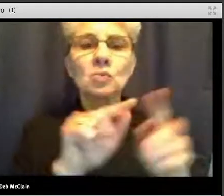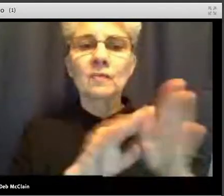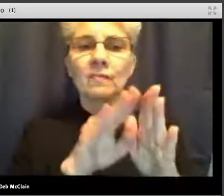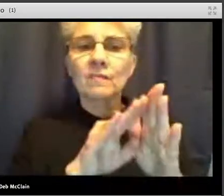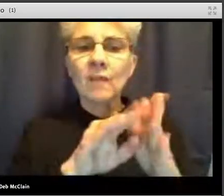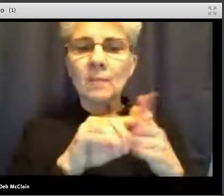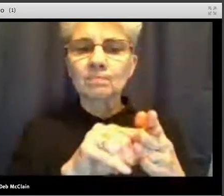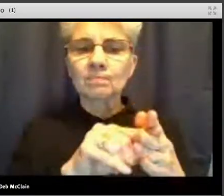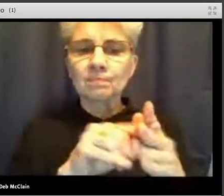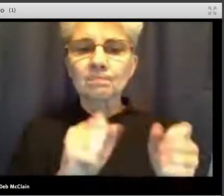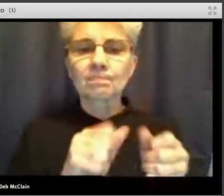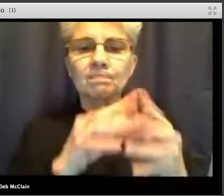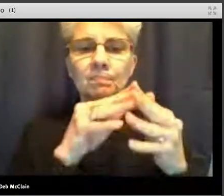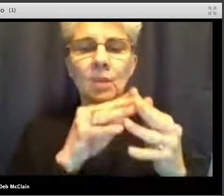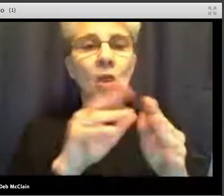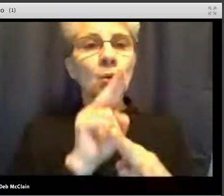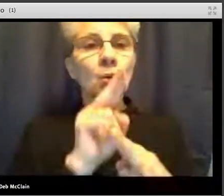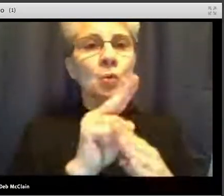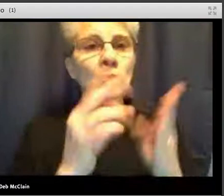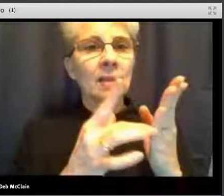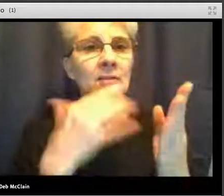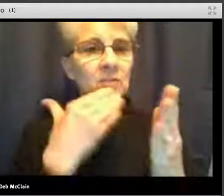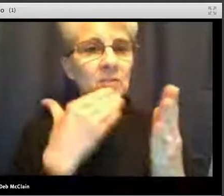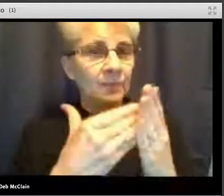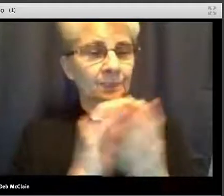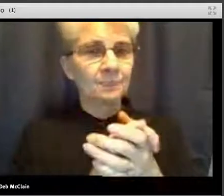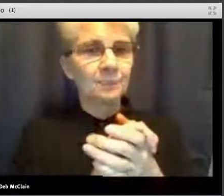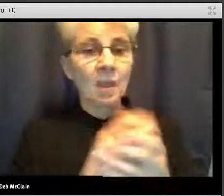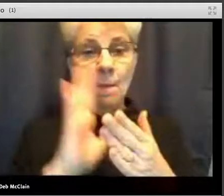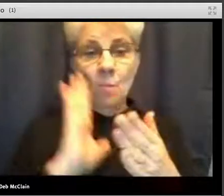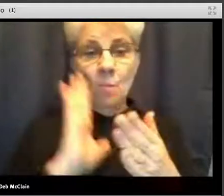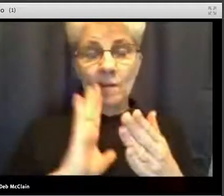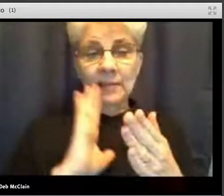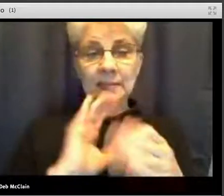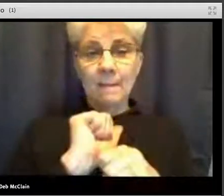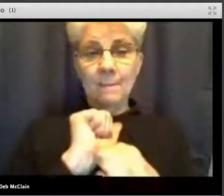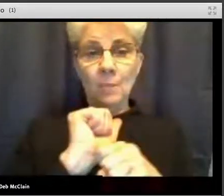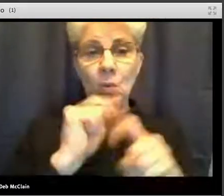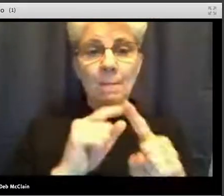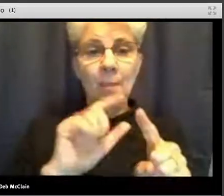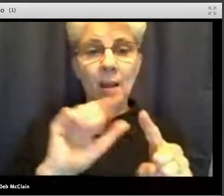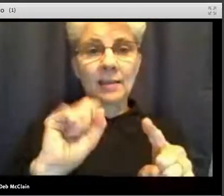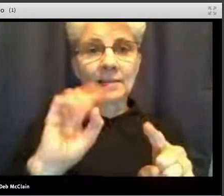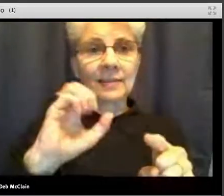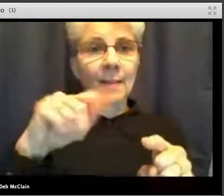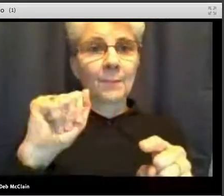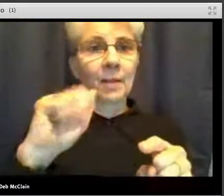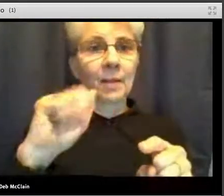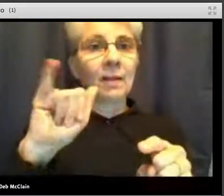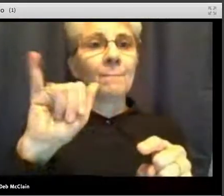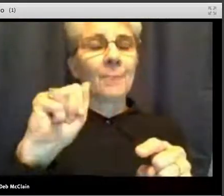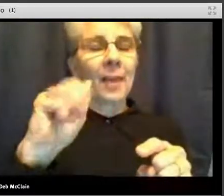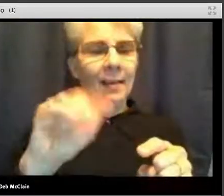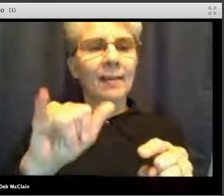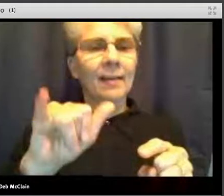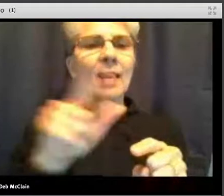implement and utilize technology effectively. Previously, she was employed by the Tampa Bay Library Consortium